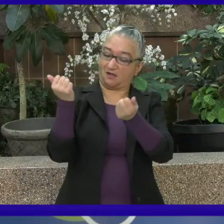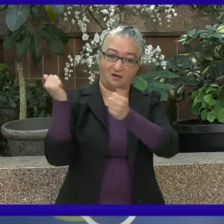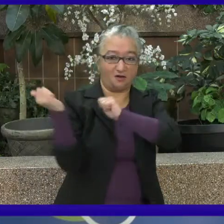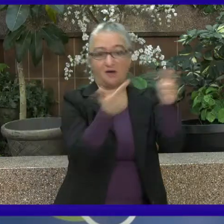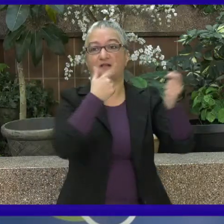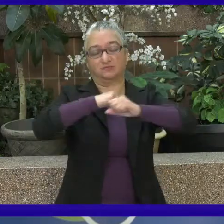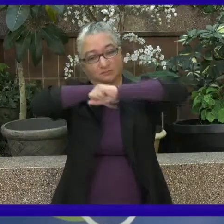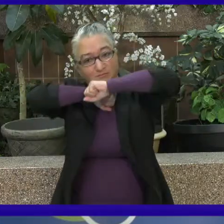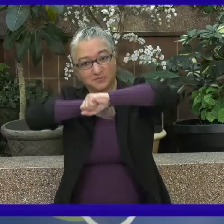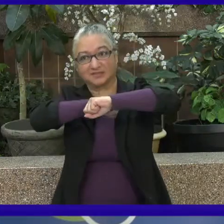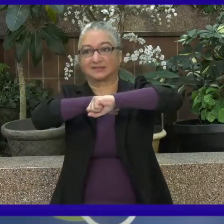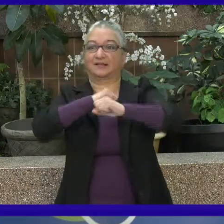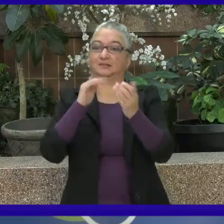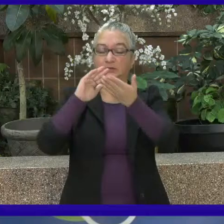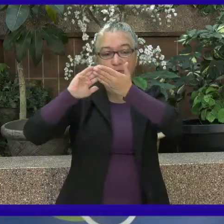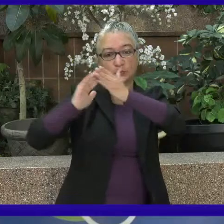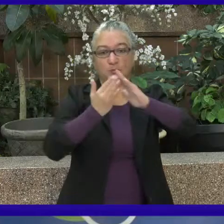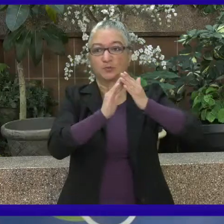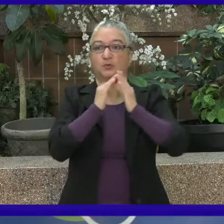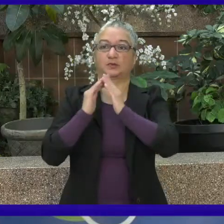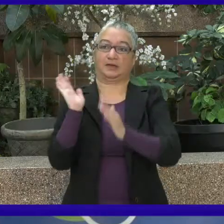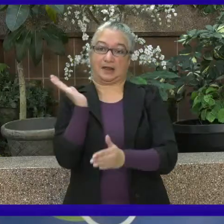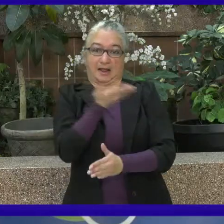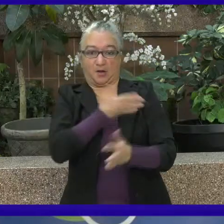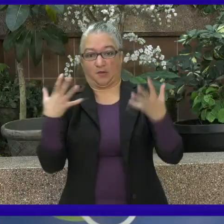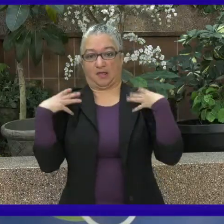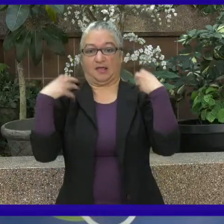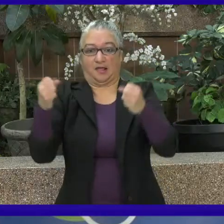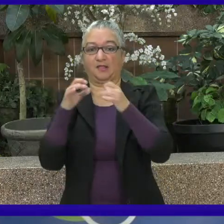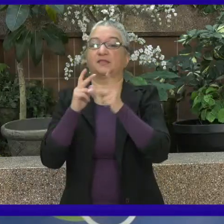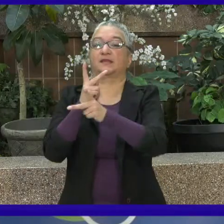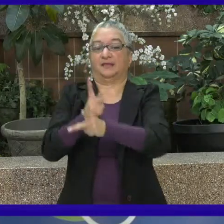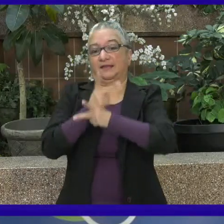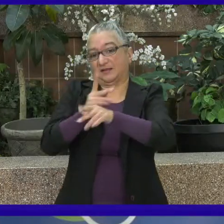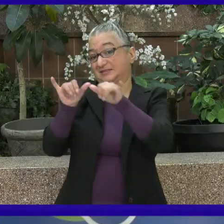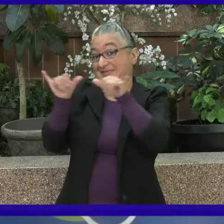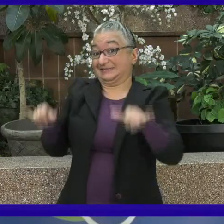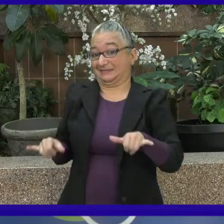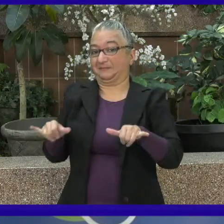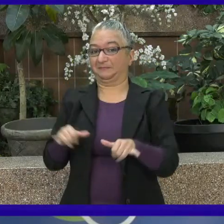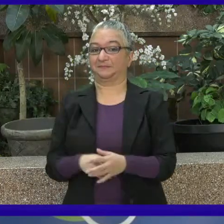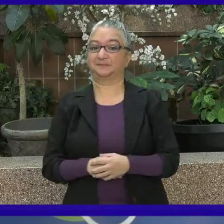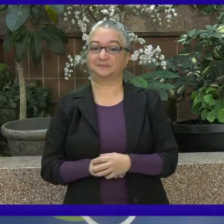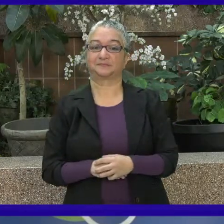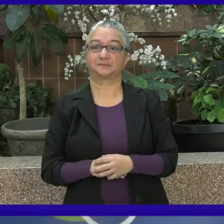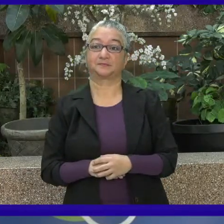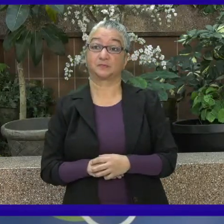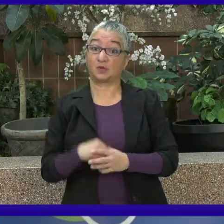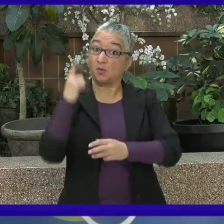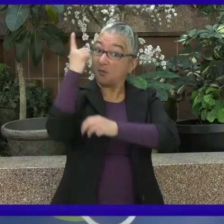a year ago when dr sharkey received his vaccine and lorianne laramie delivered that dose